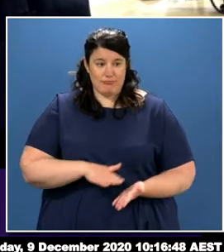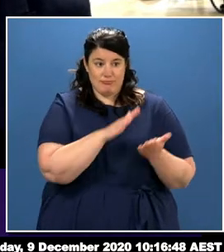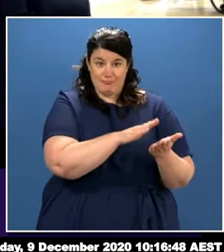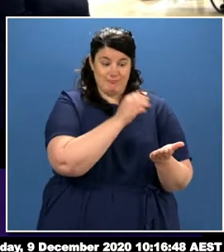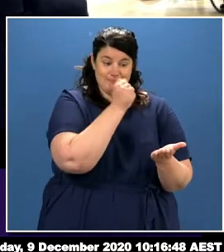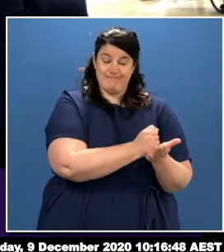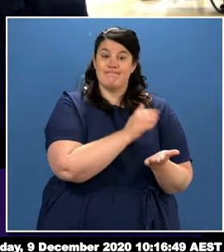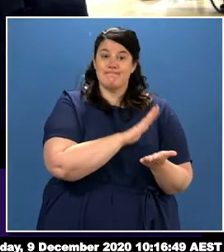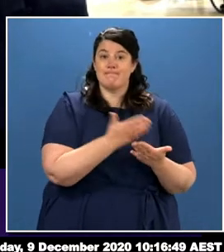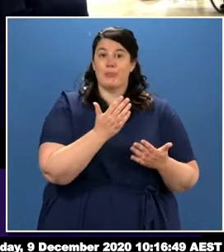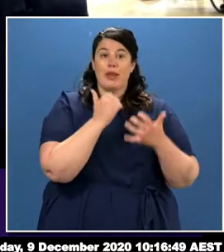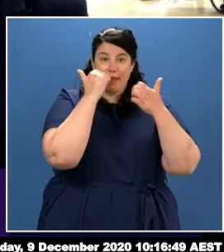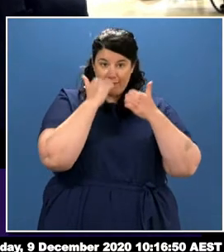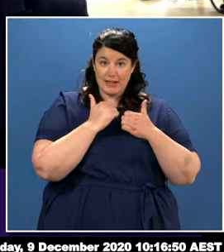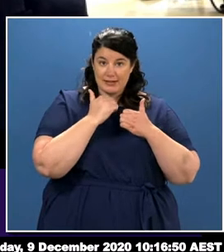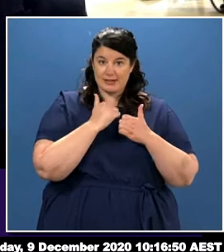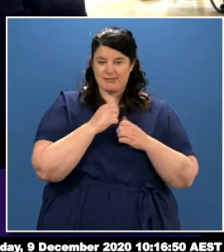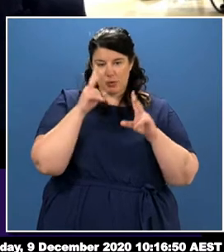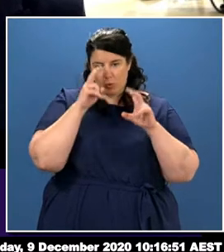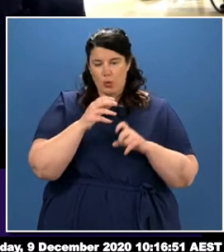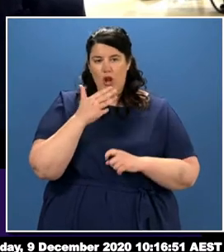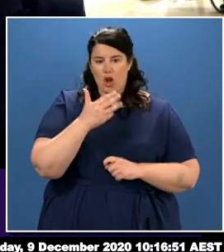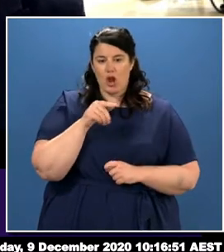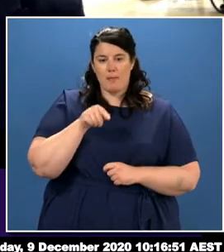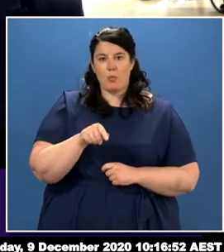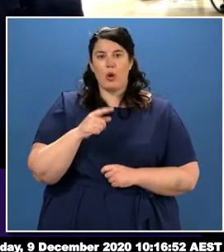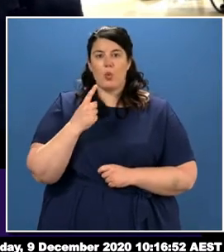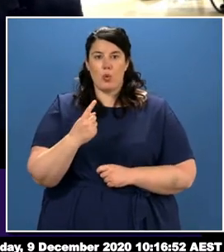and that it be marked as Exhibit 9.14, please.